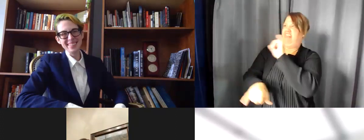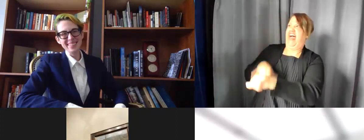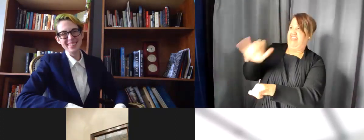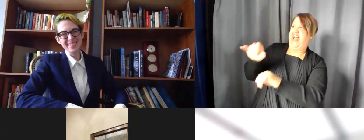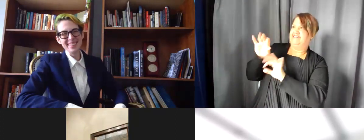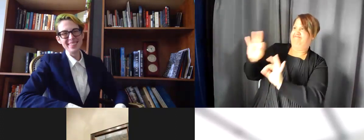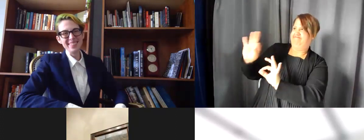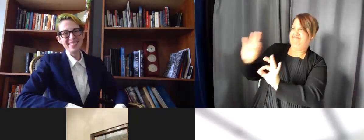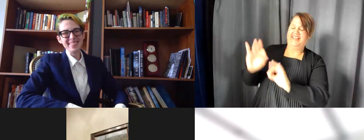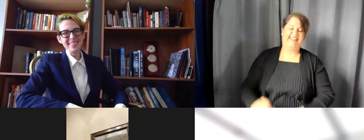Grace: Yeah, I think